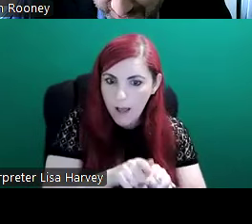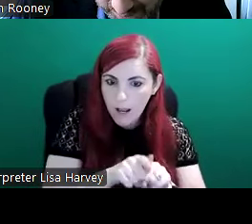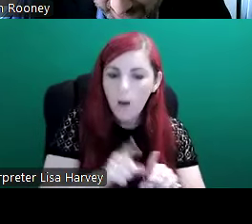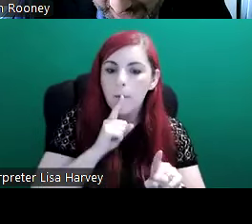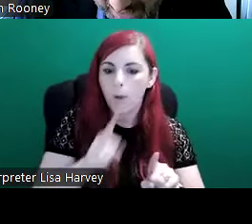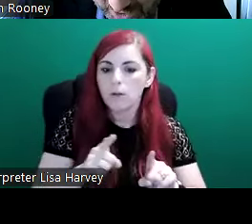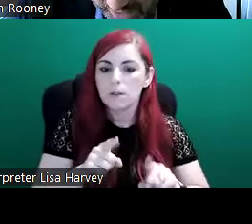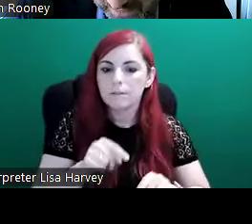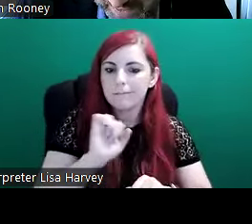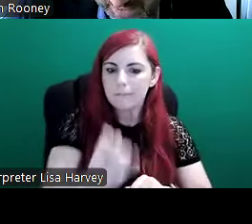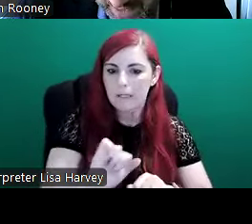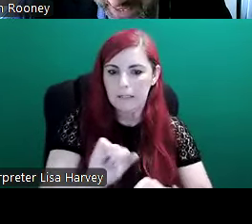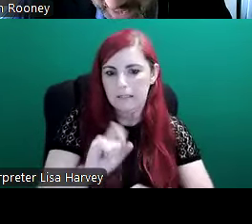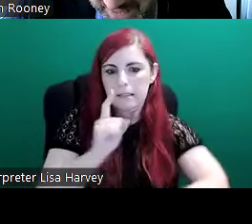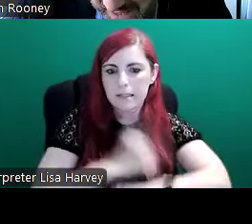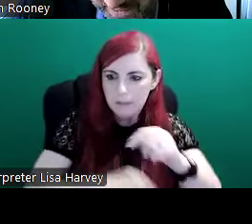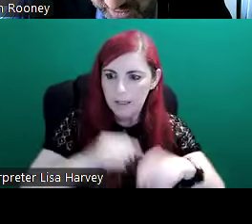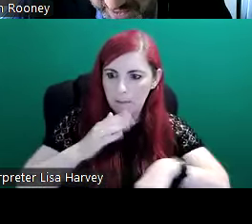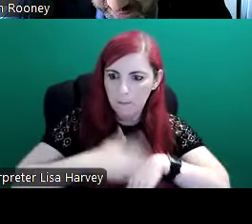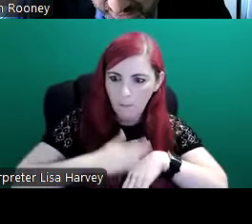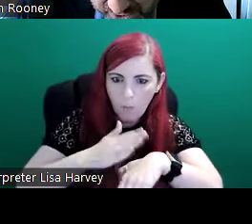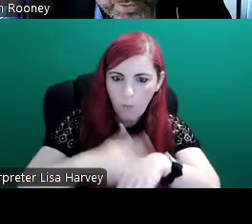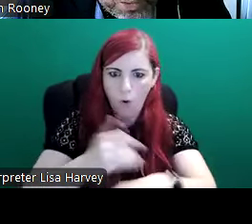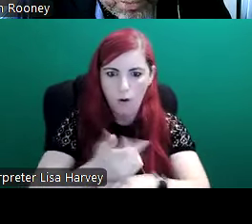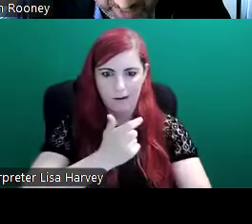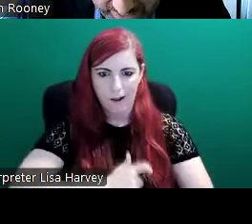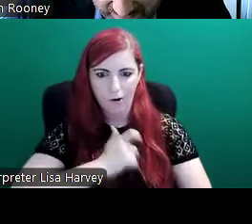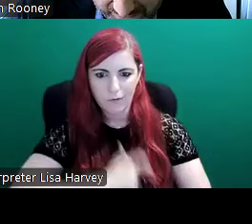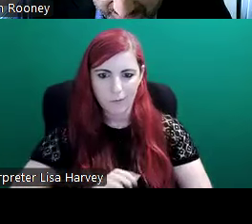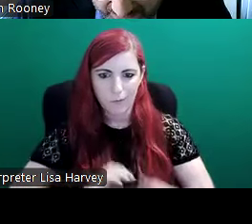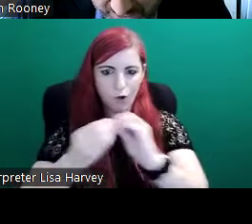discipline in creativity had characterized the production of all great arts as he